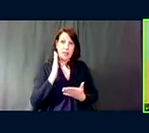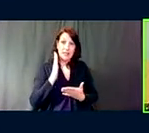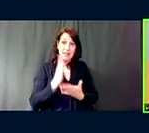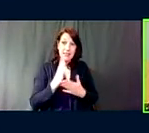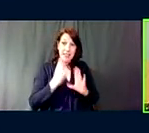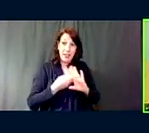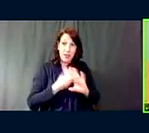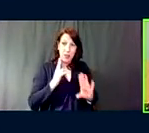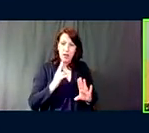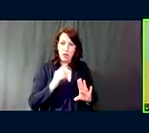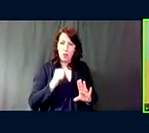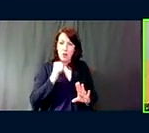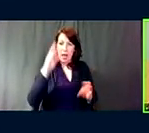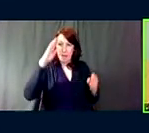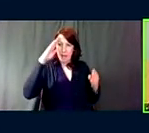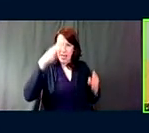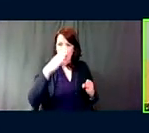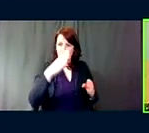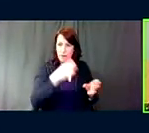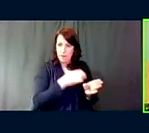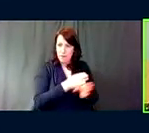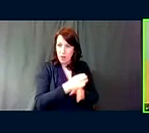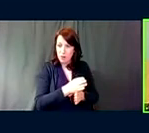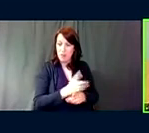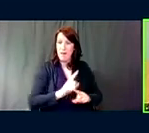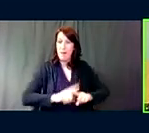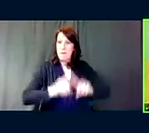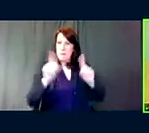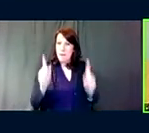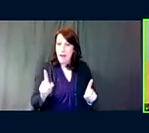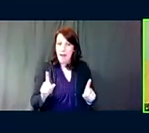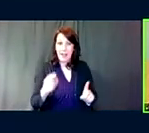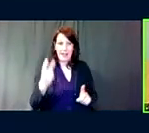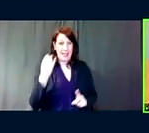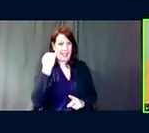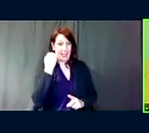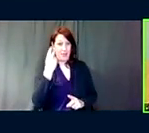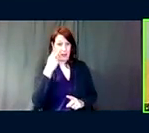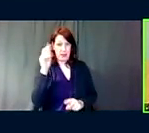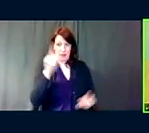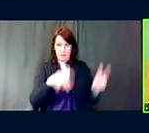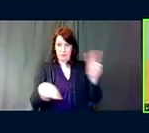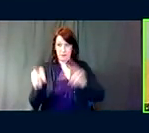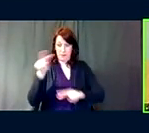CESSATION WOULD NOT BE AN AREA OF FOCUS. BUT, NEXT SLIDE PLEASE, IF YOU